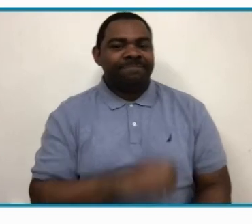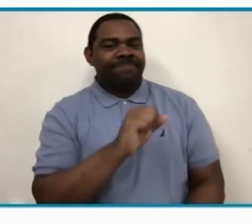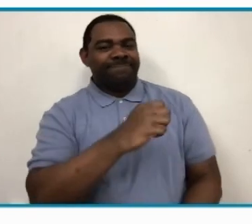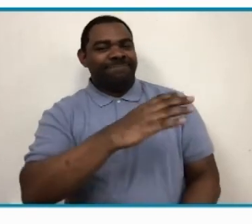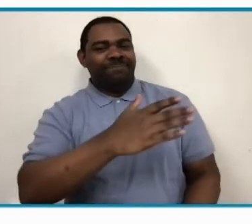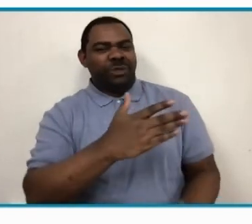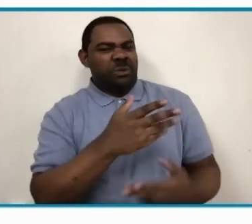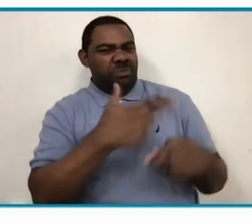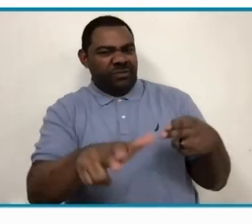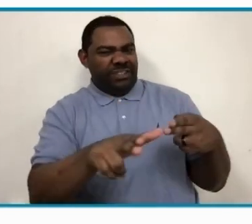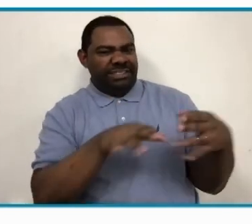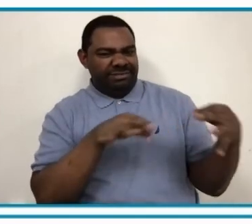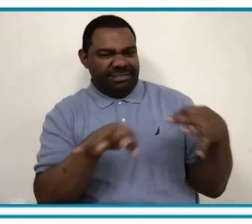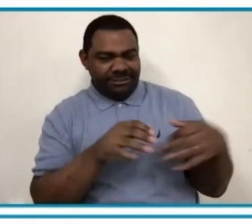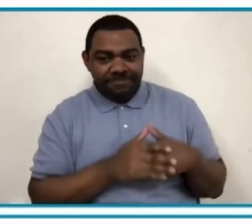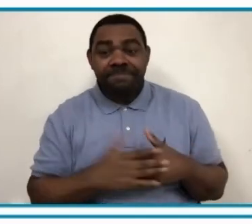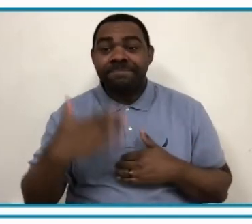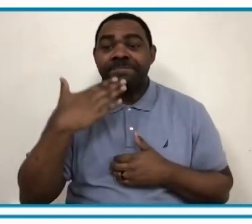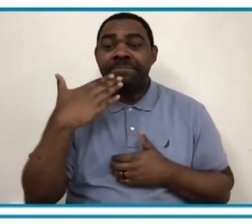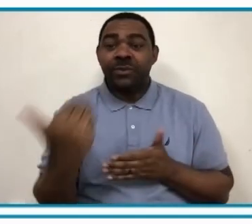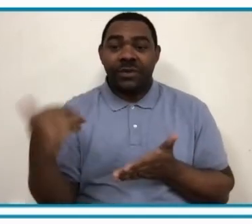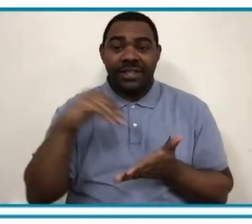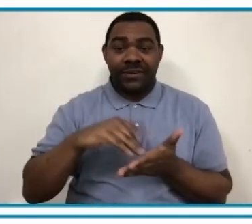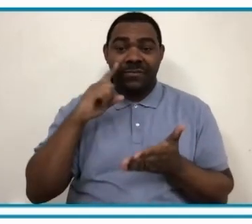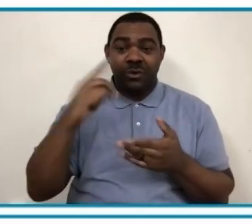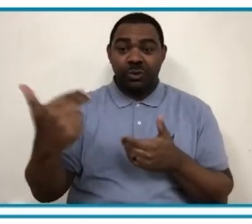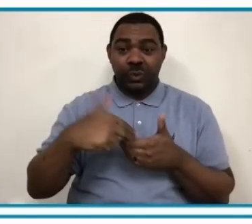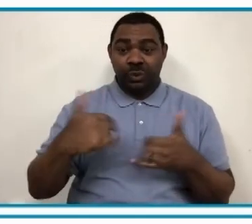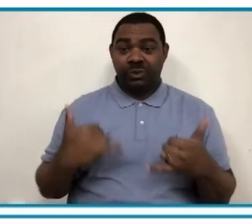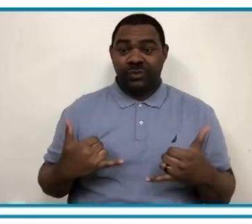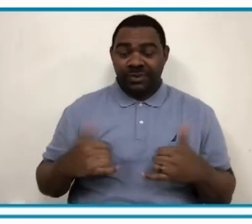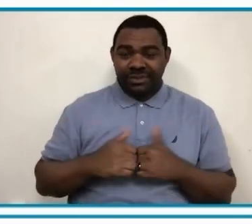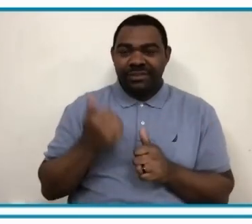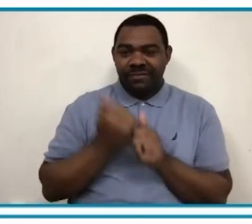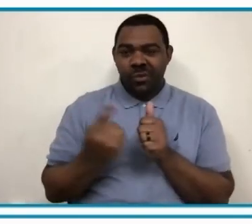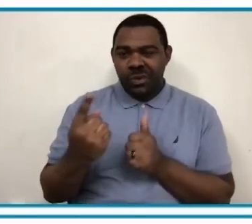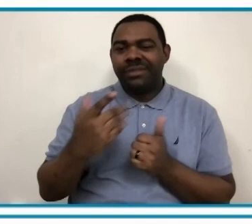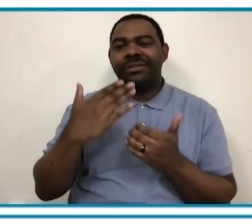So thank you again very much for joining us today everyone and all our illustrious panelists